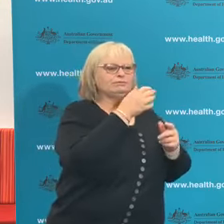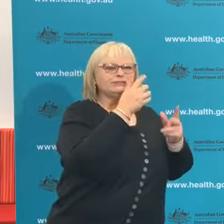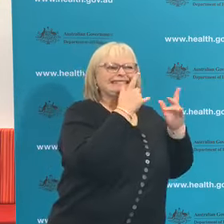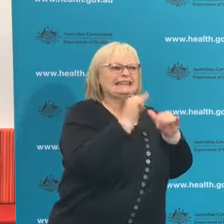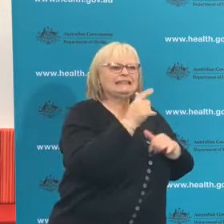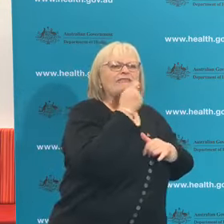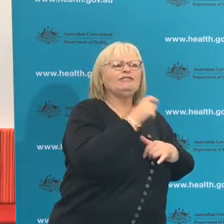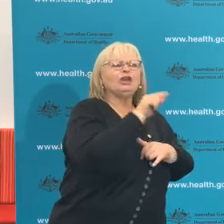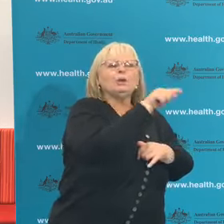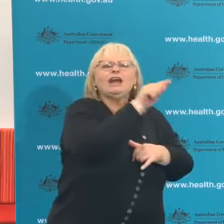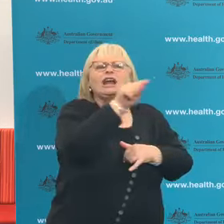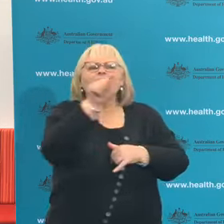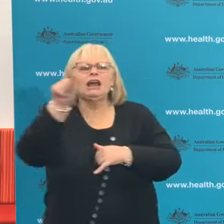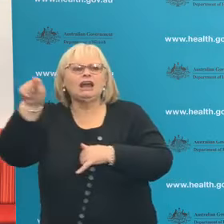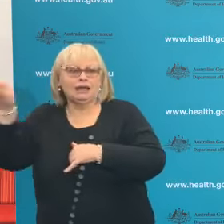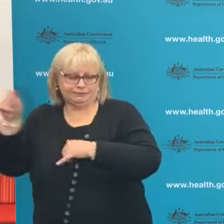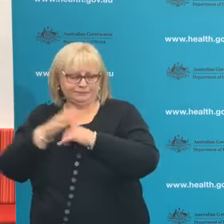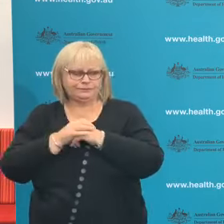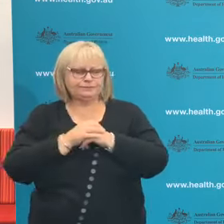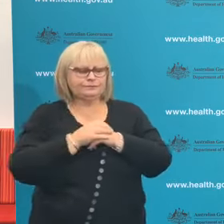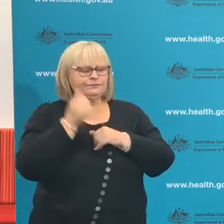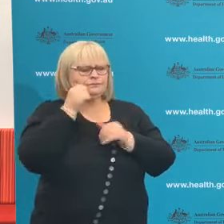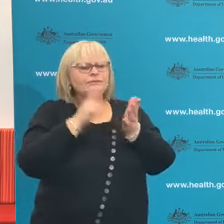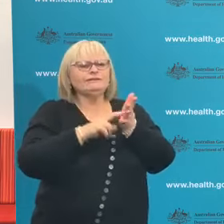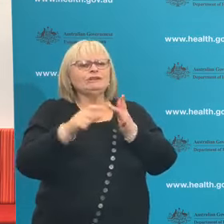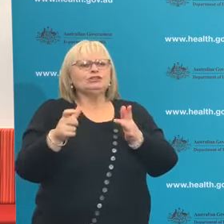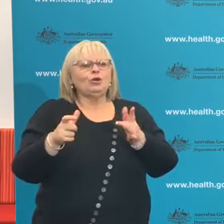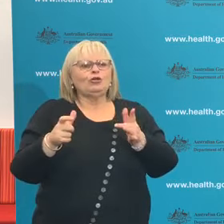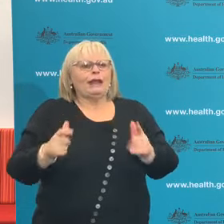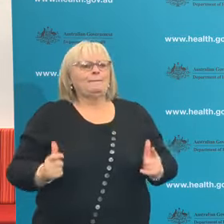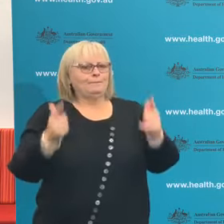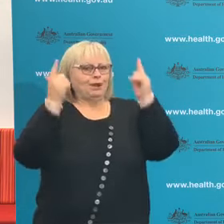through all that. I know the Victorian Premier just announced today that they